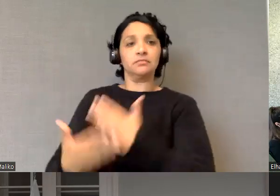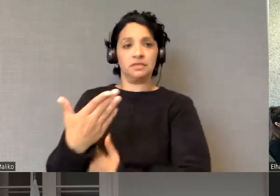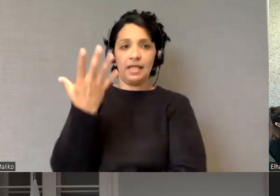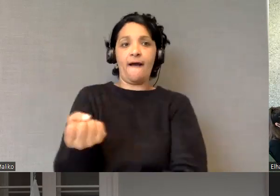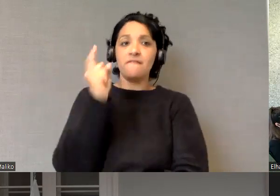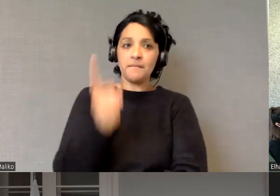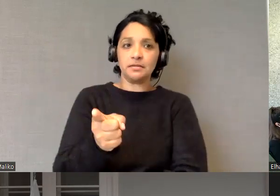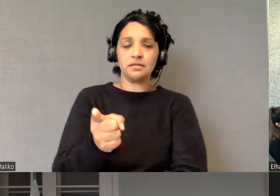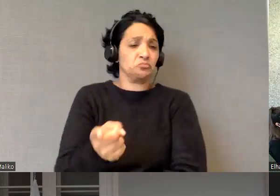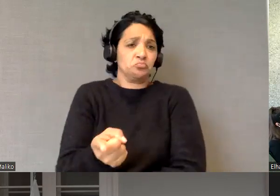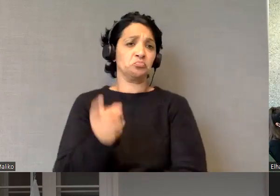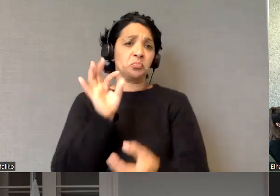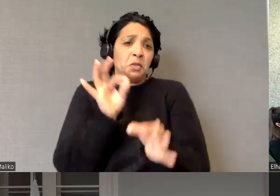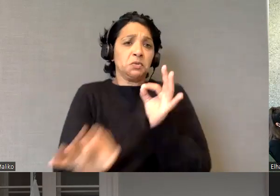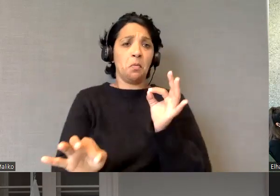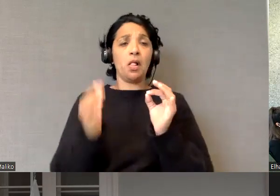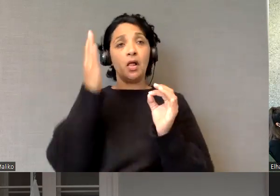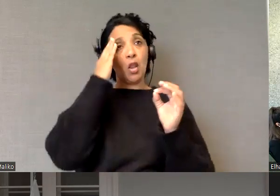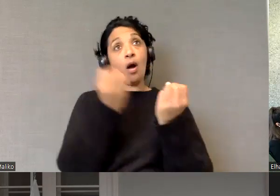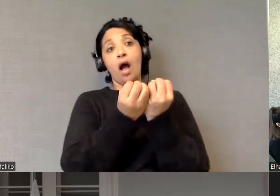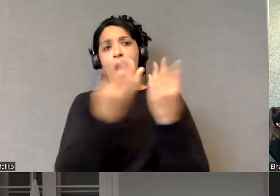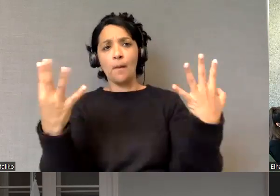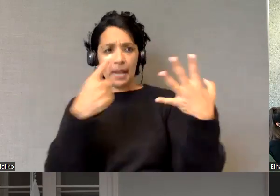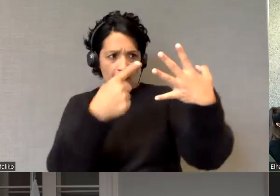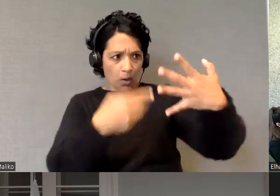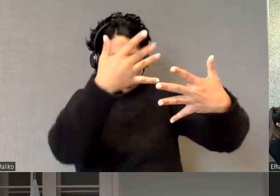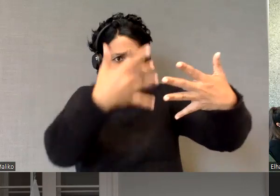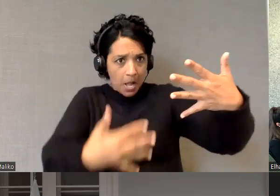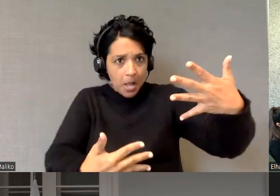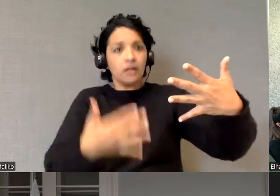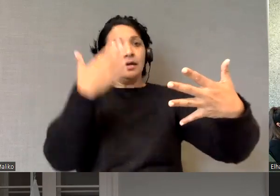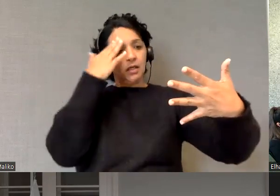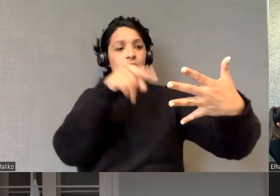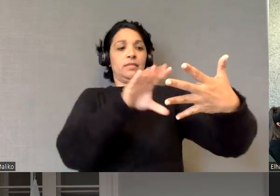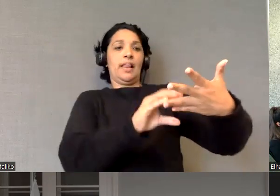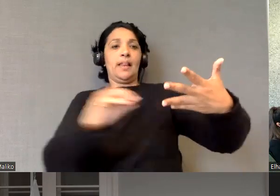It's simple. You put a basteline in there you an once better data comes N you can work off of that.